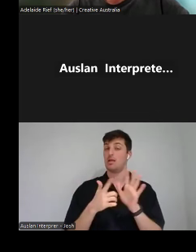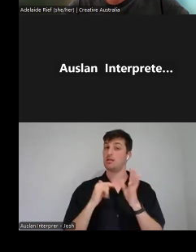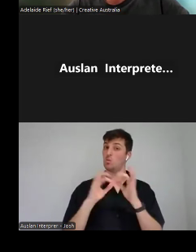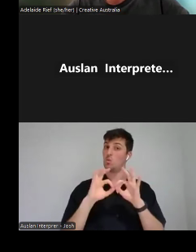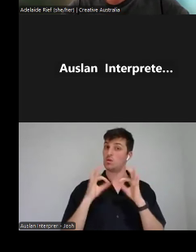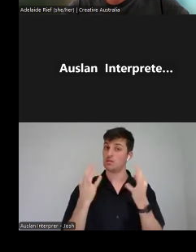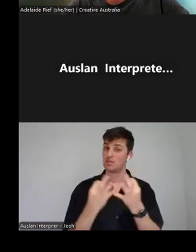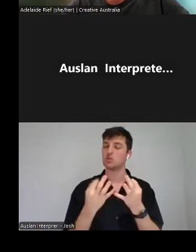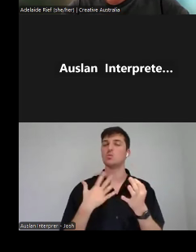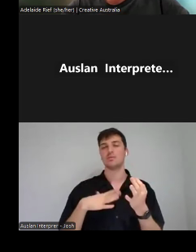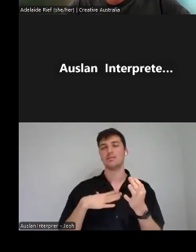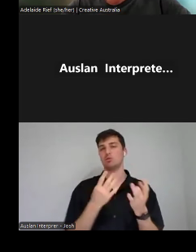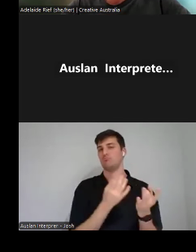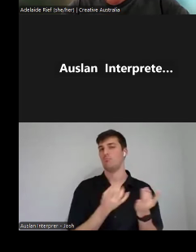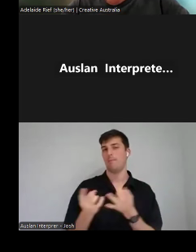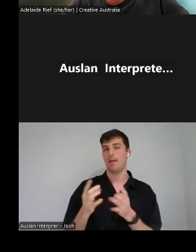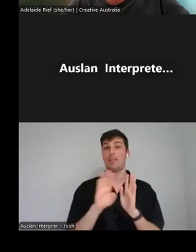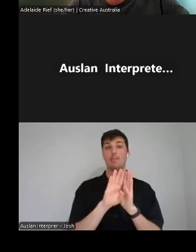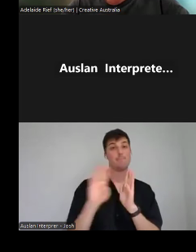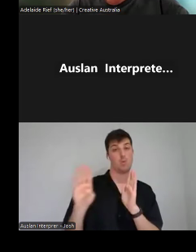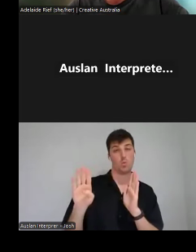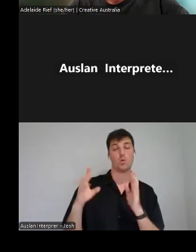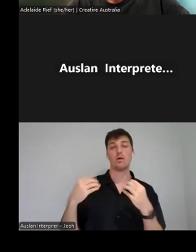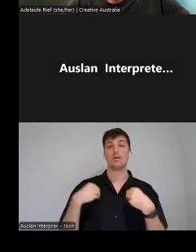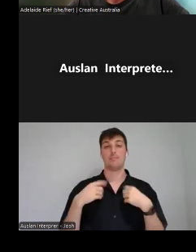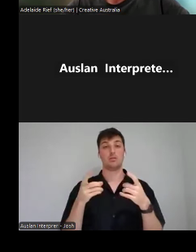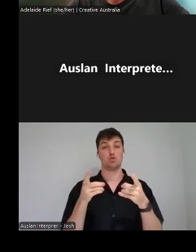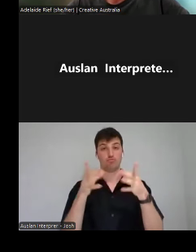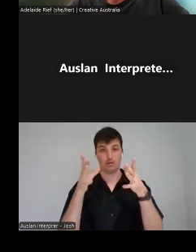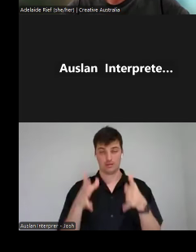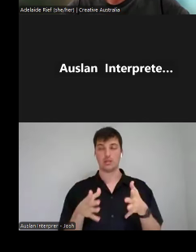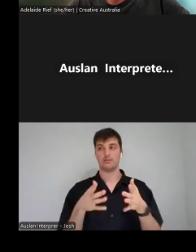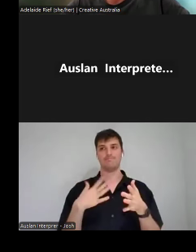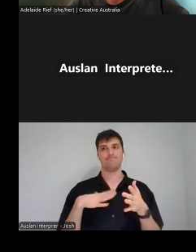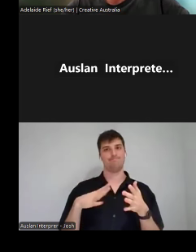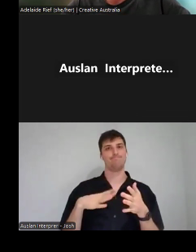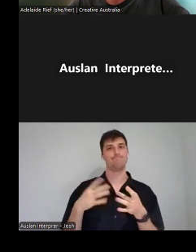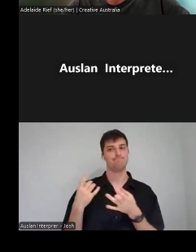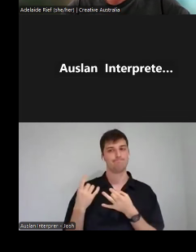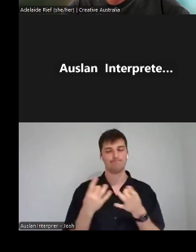to prepare our Board and our company directors and our Board with the skills and the knowledge